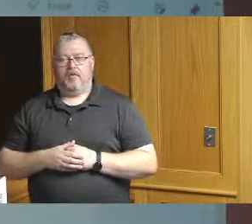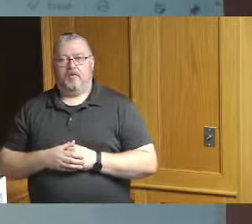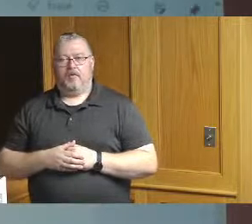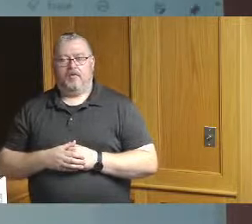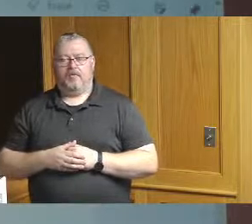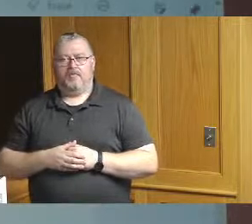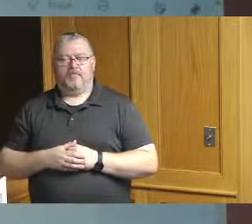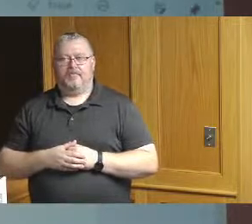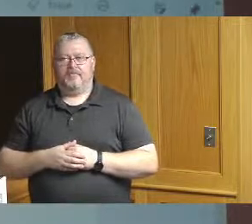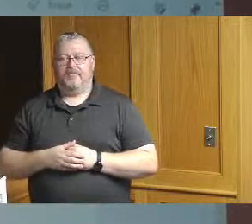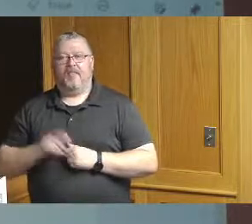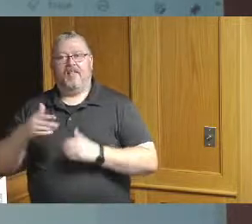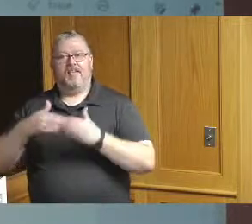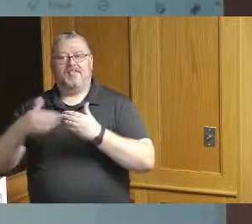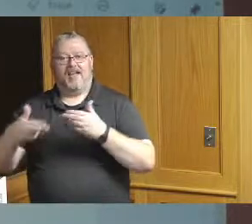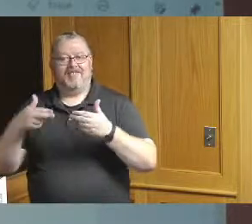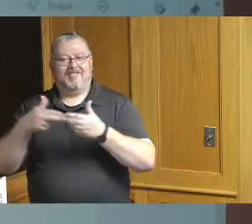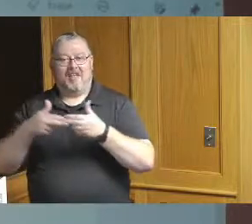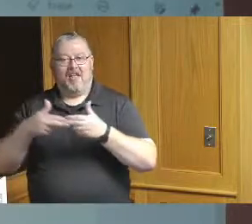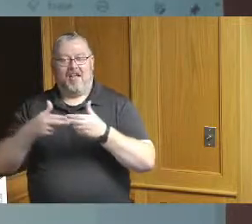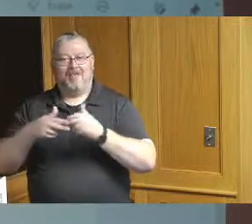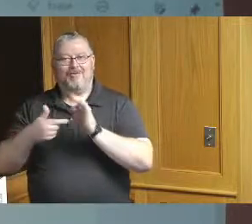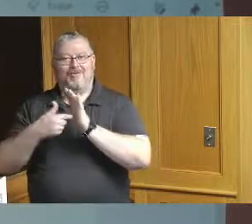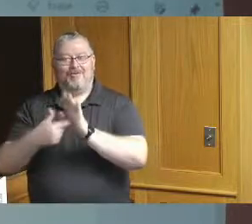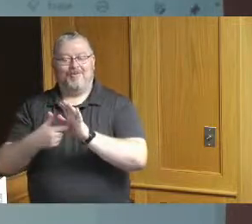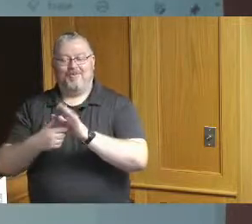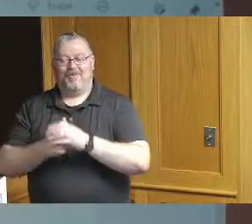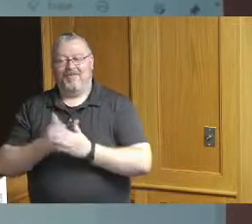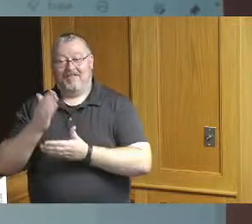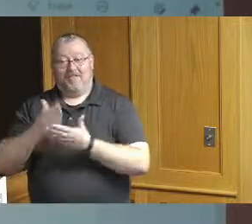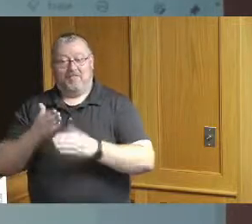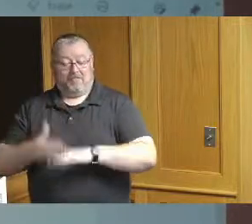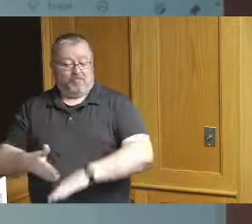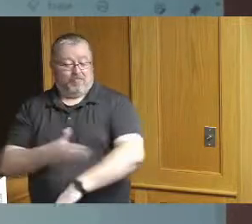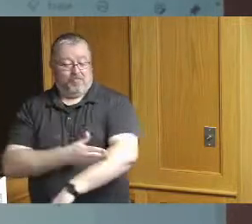so the next slide shows um some of the improvements that will come from this plan